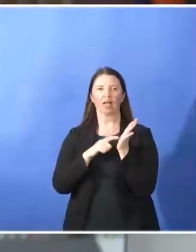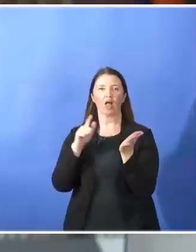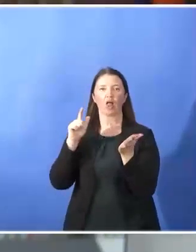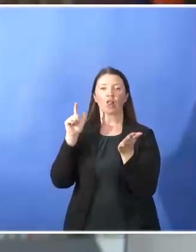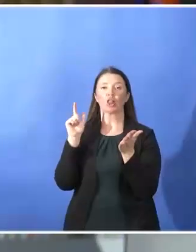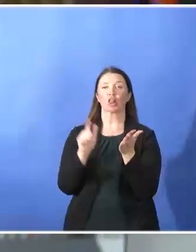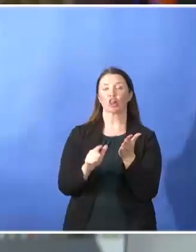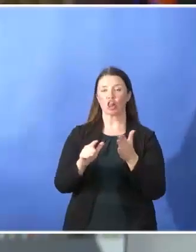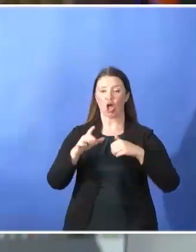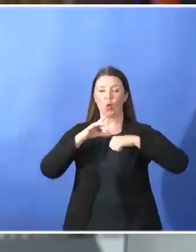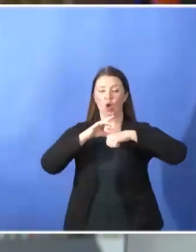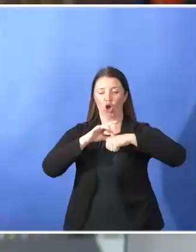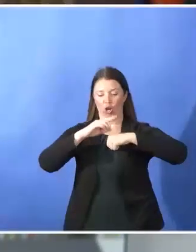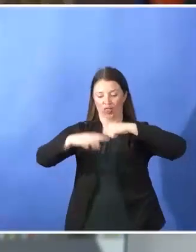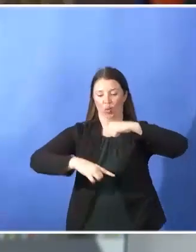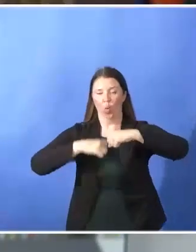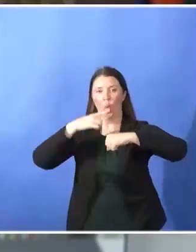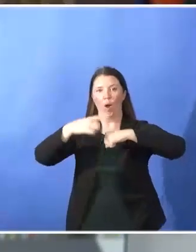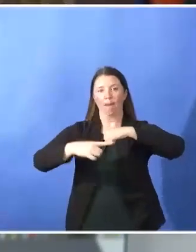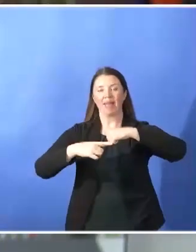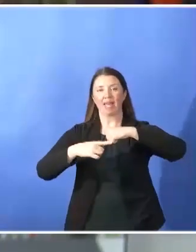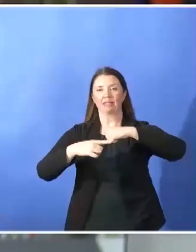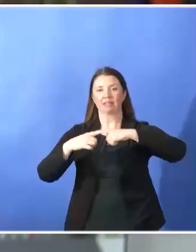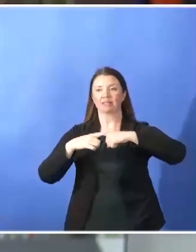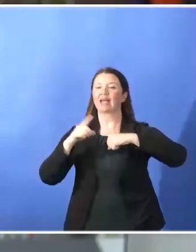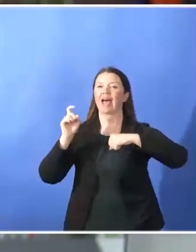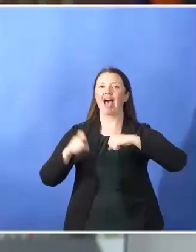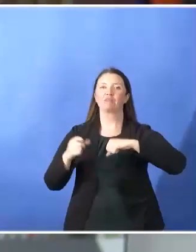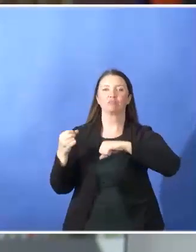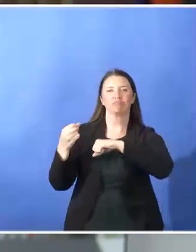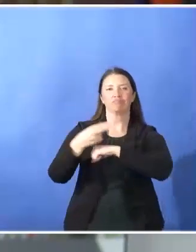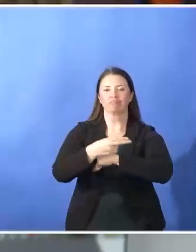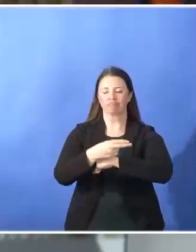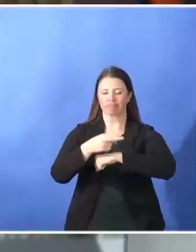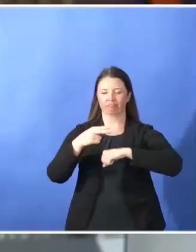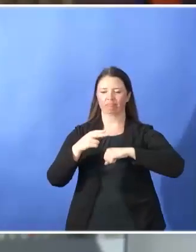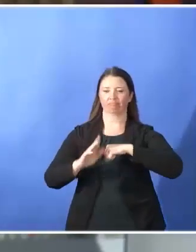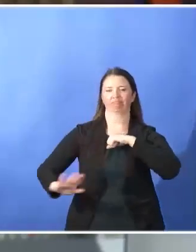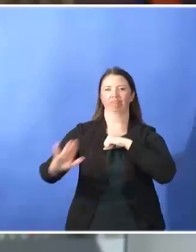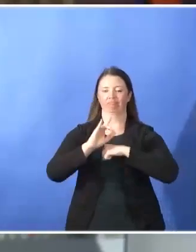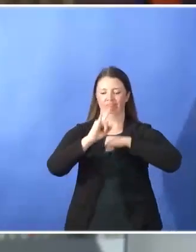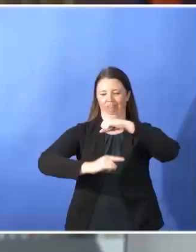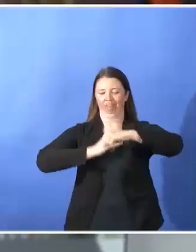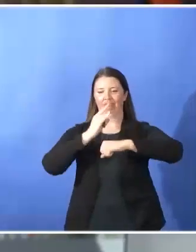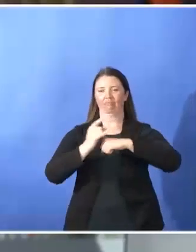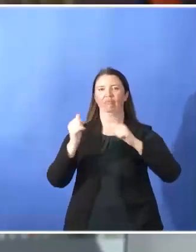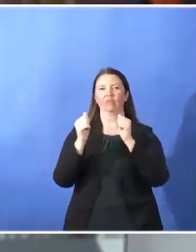WILL ADOPT RULES FOR LOW EARTH ORBIT SPACE OPERATORS TO COMPLETE DISPOSAL AS SOON AS POSSIBLE AND NO MORE THAN FIVE